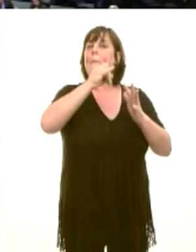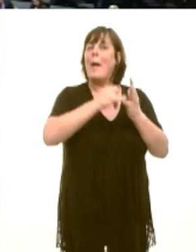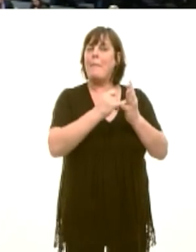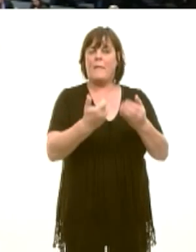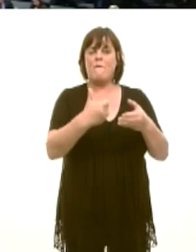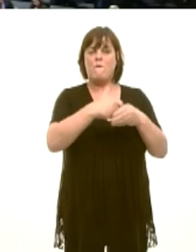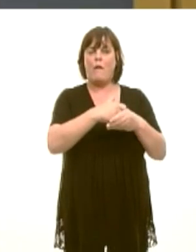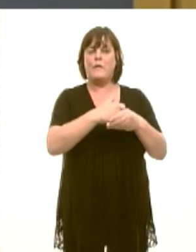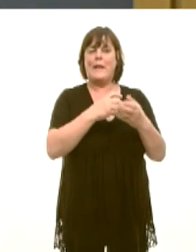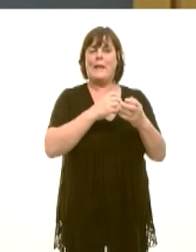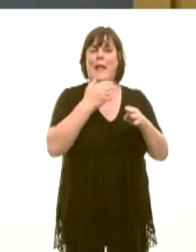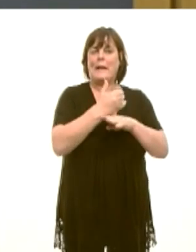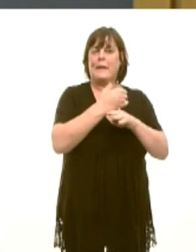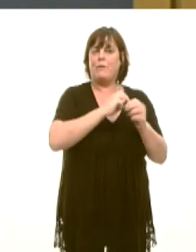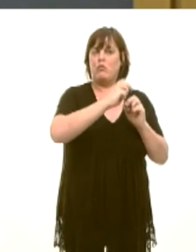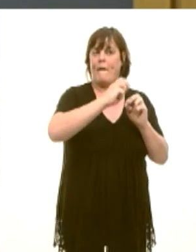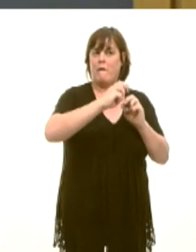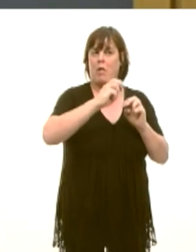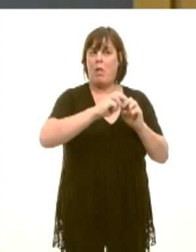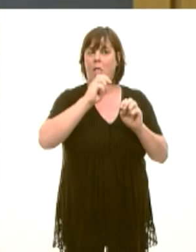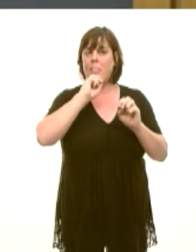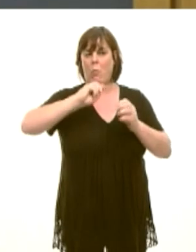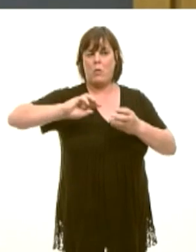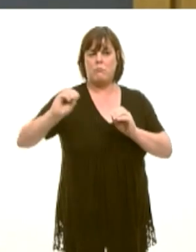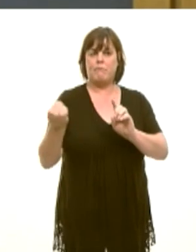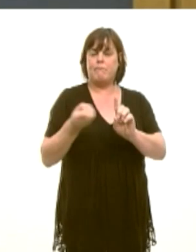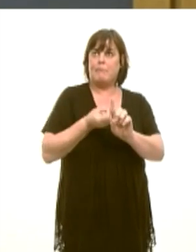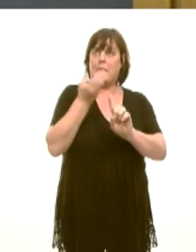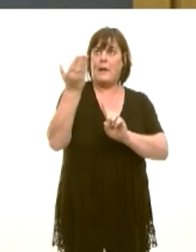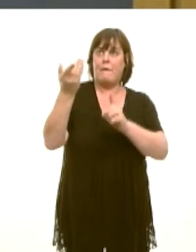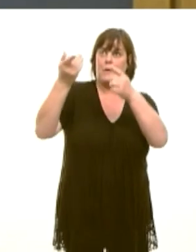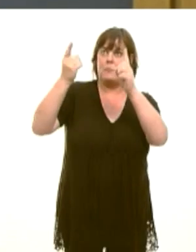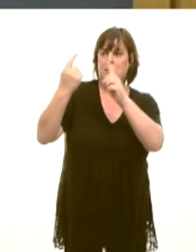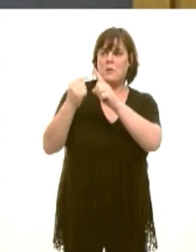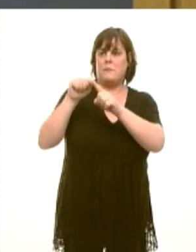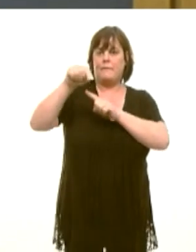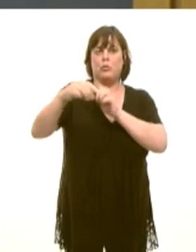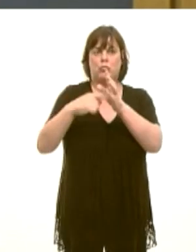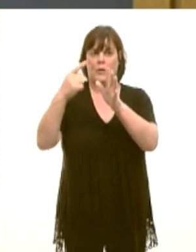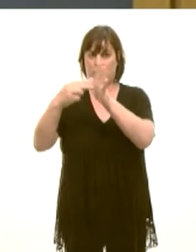to the Minister in January. Does the First Minister agree that we need to push the boundaries